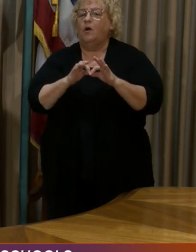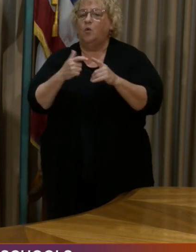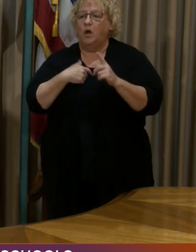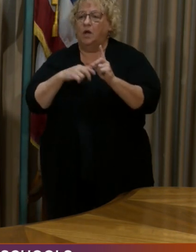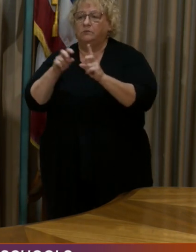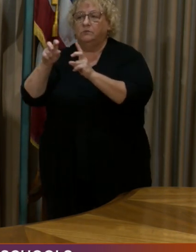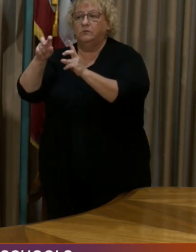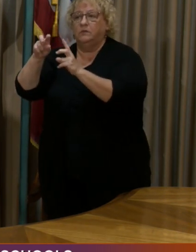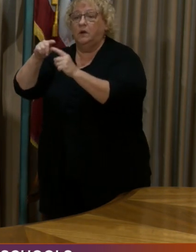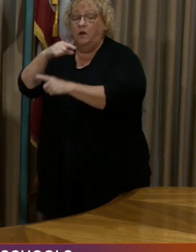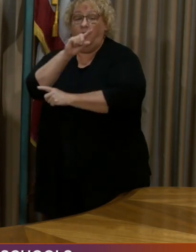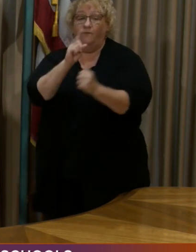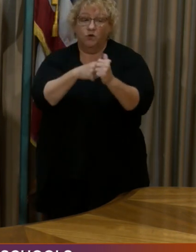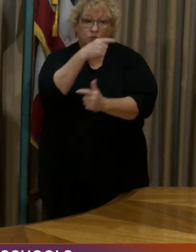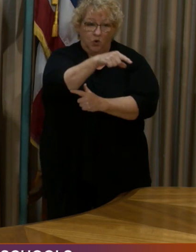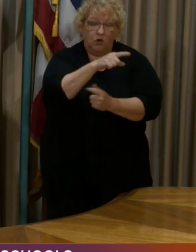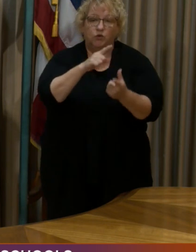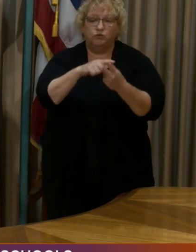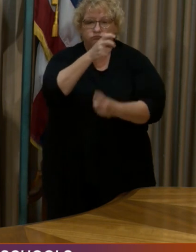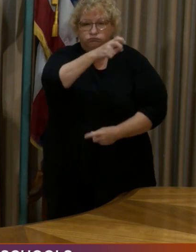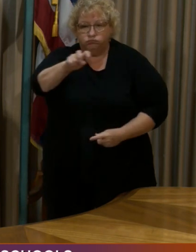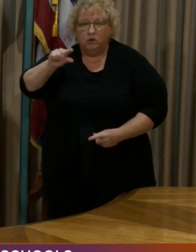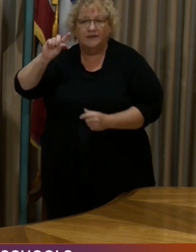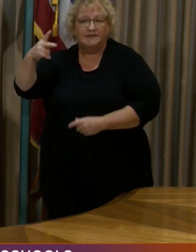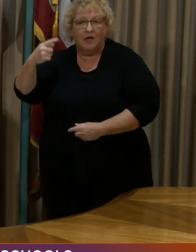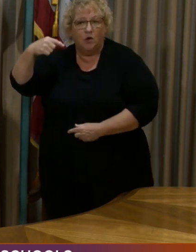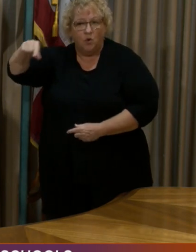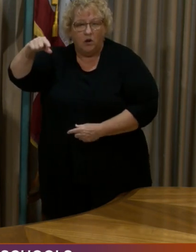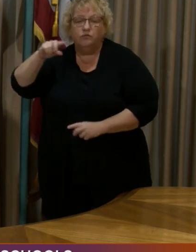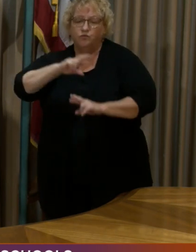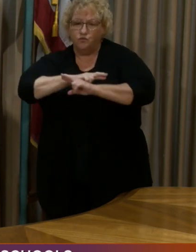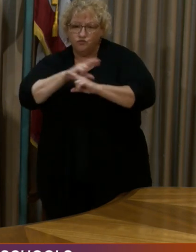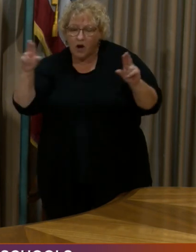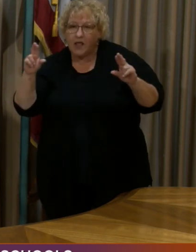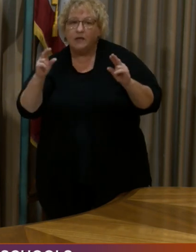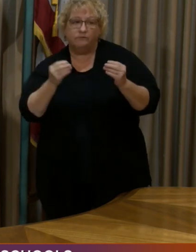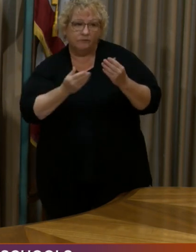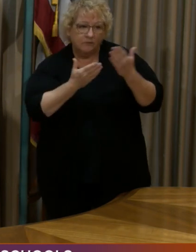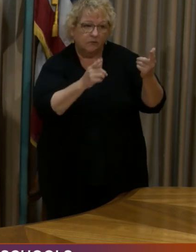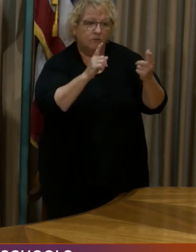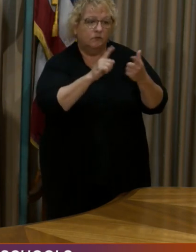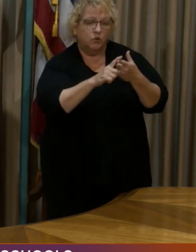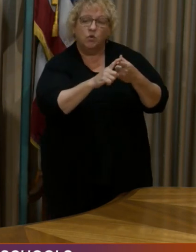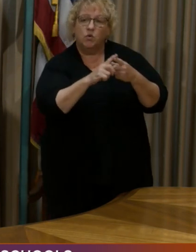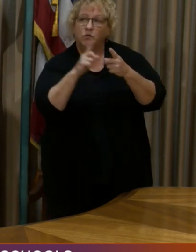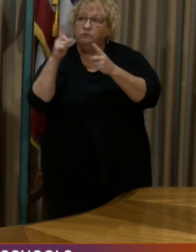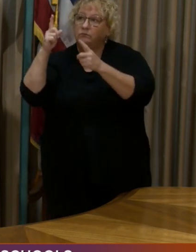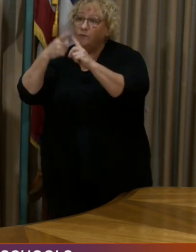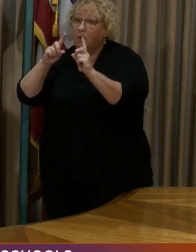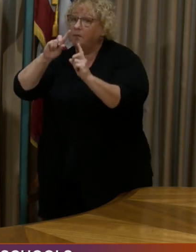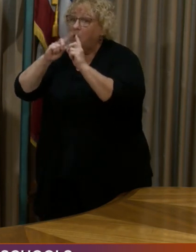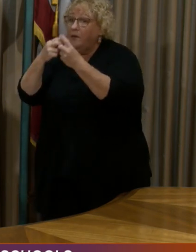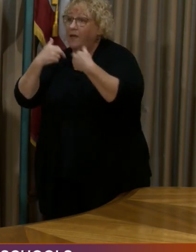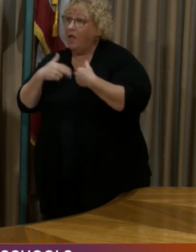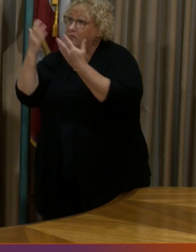MADE AND SO THIS IS REALLY AN IMPORTANT POINT IN TIME AS WE TRANSITION FROM QUARTER 1/2 1/4